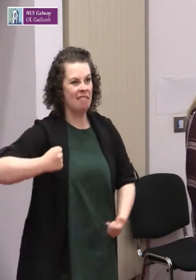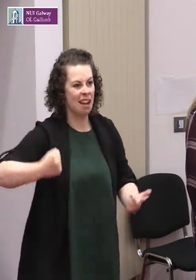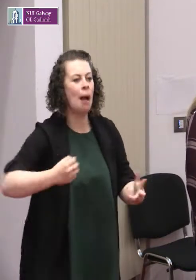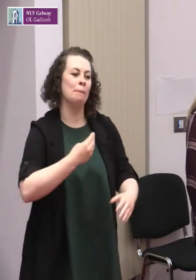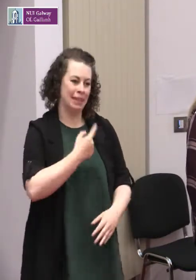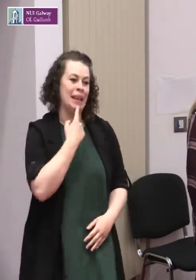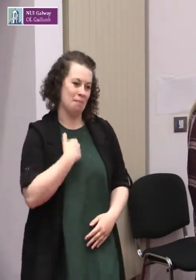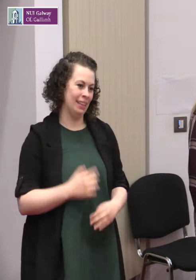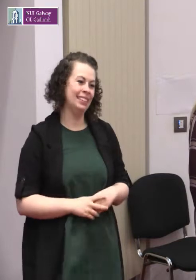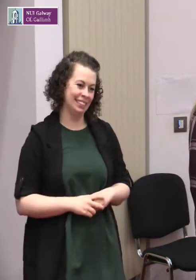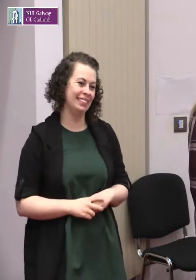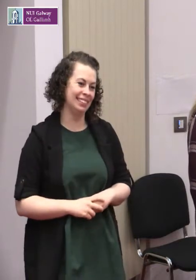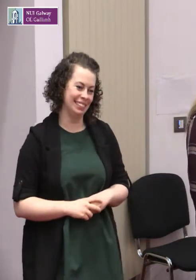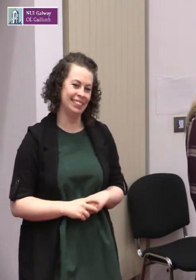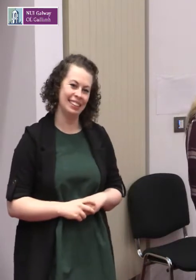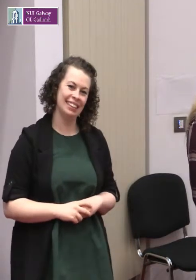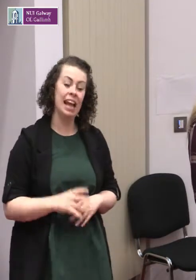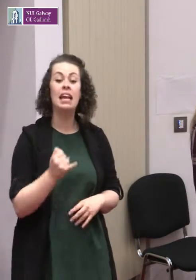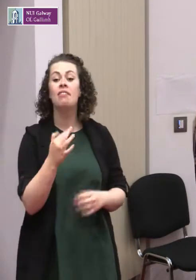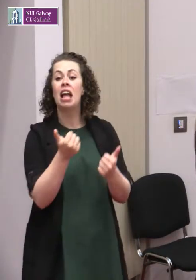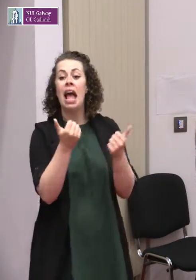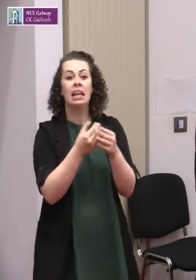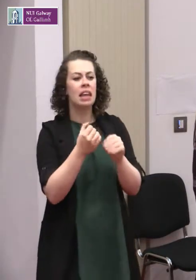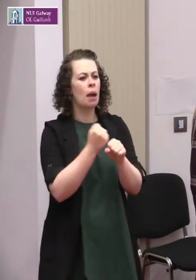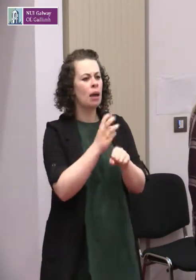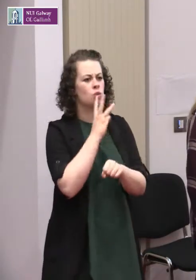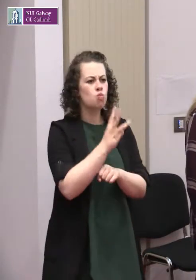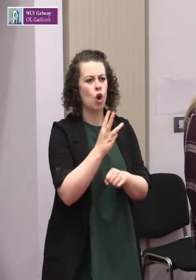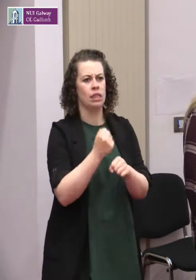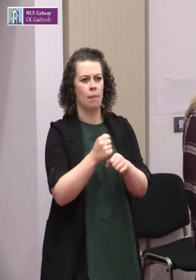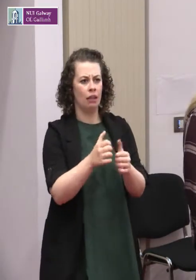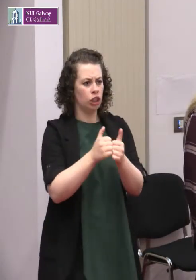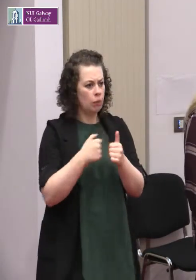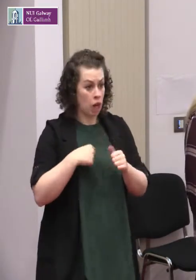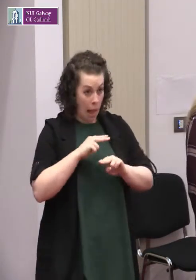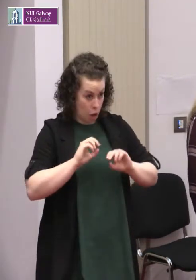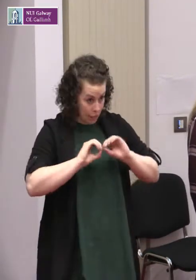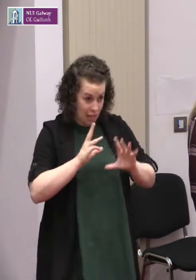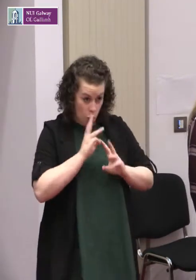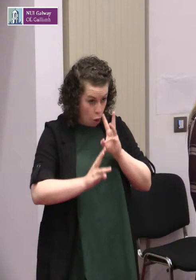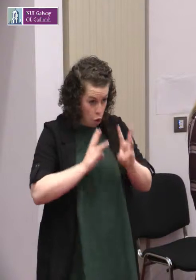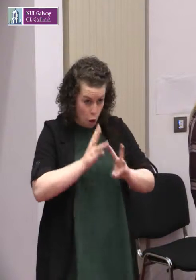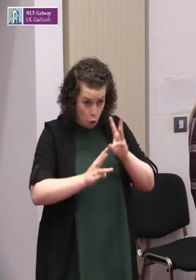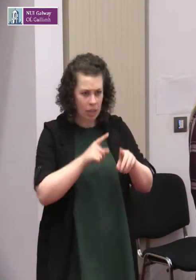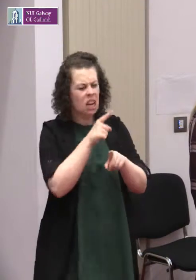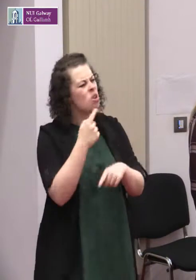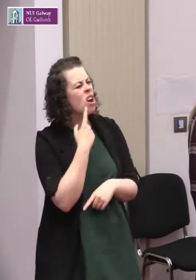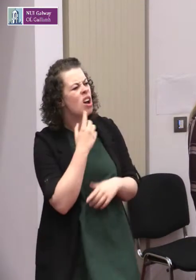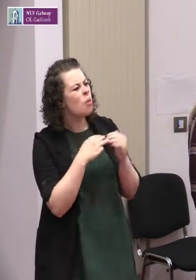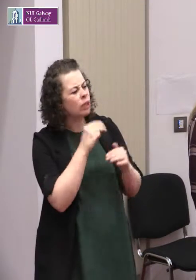If there is anything in terms of terminology around adoption that people do not understand,